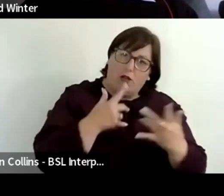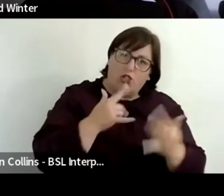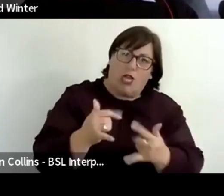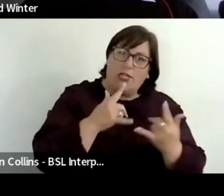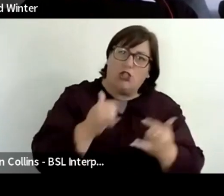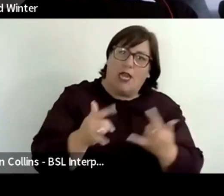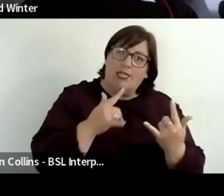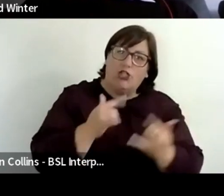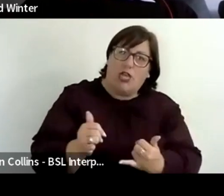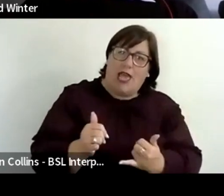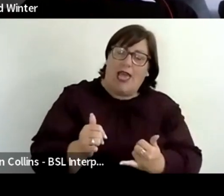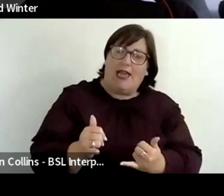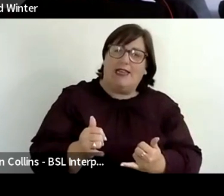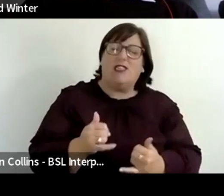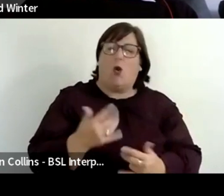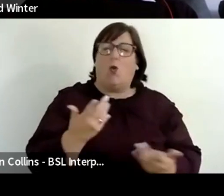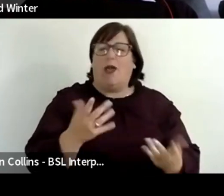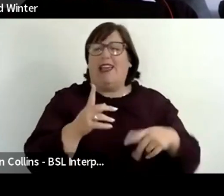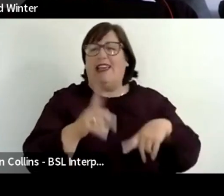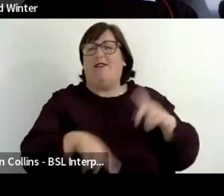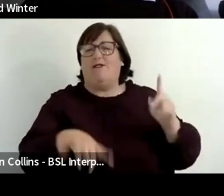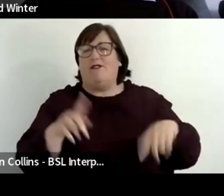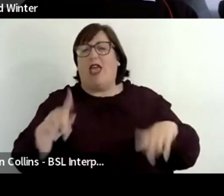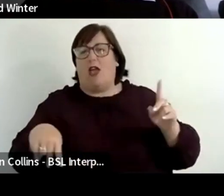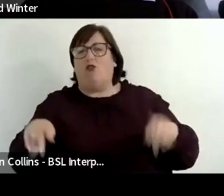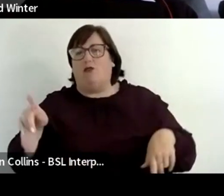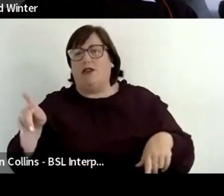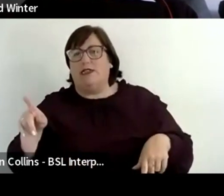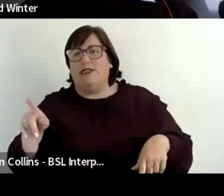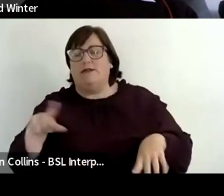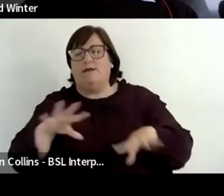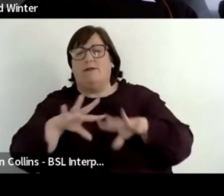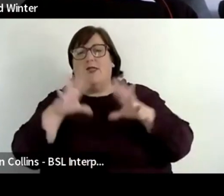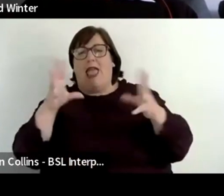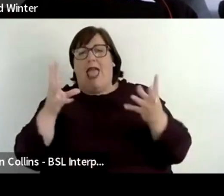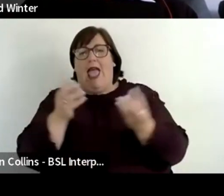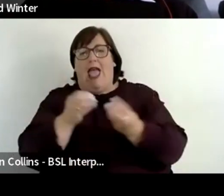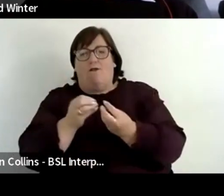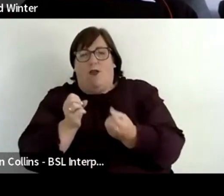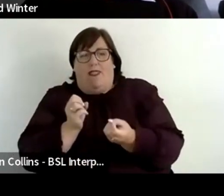It varies and it depends, but everything is delivered ad hoc for that individual.